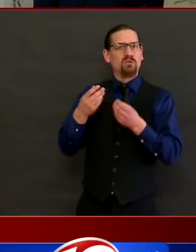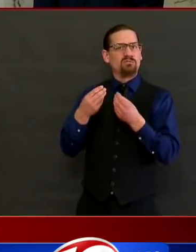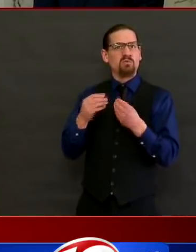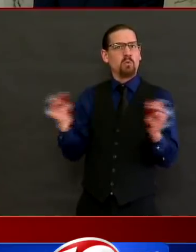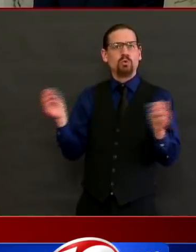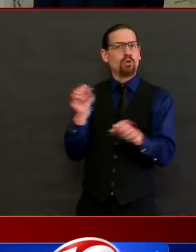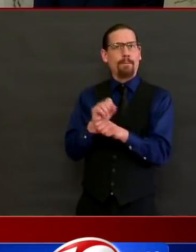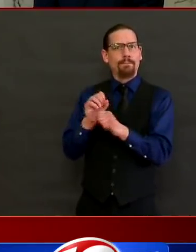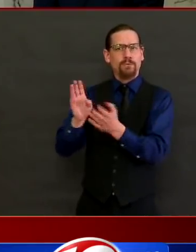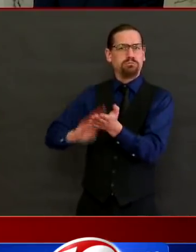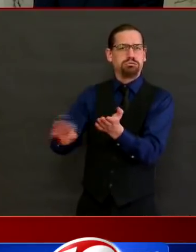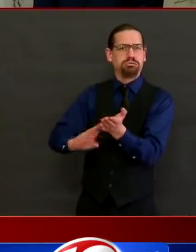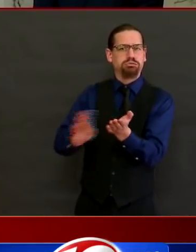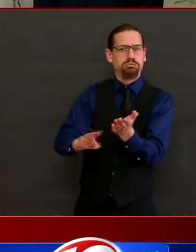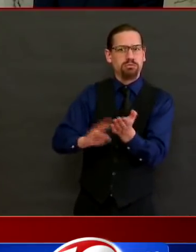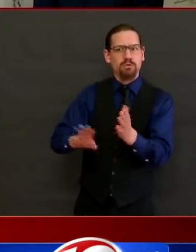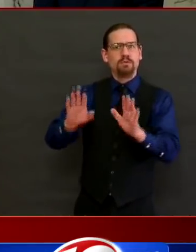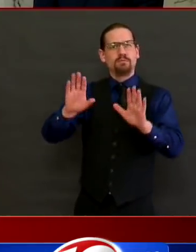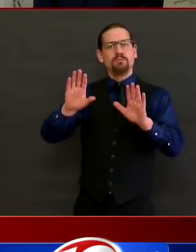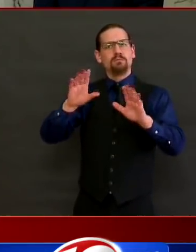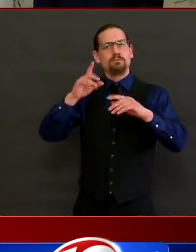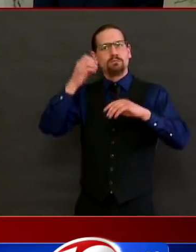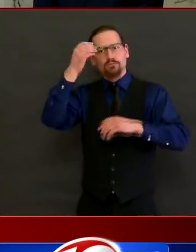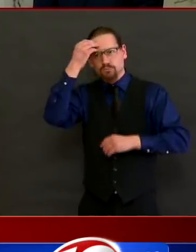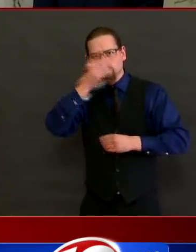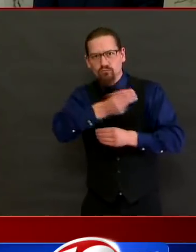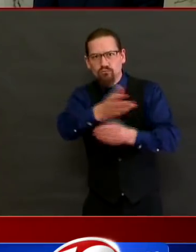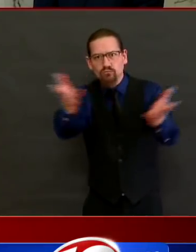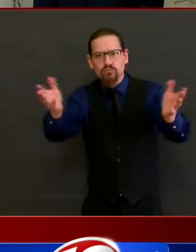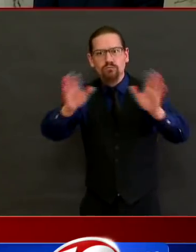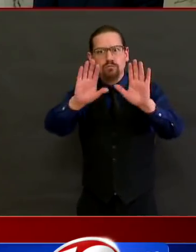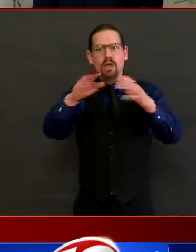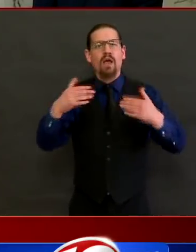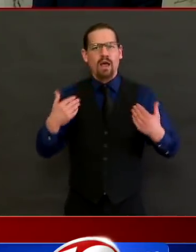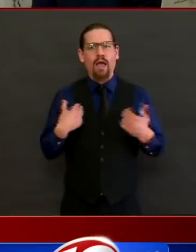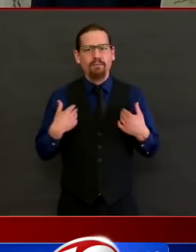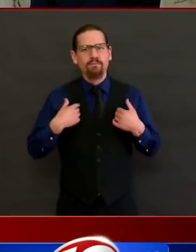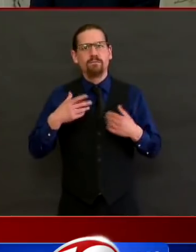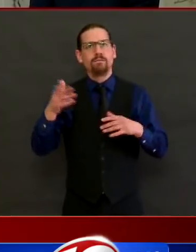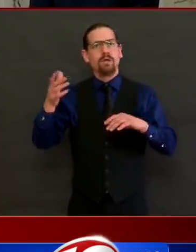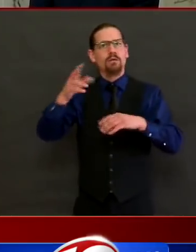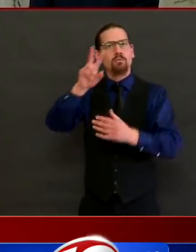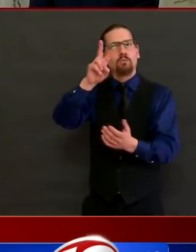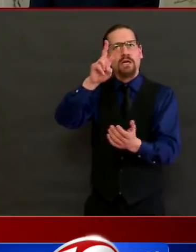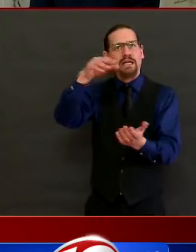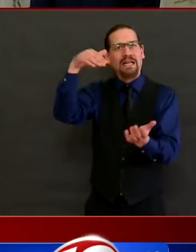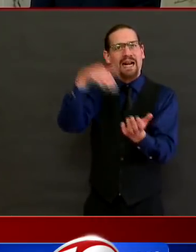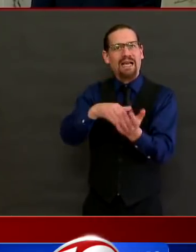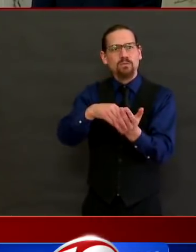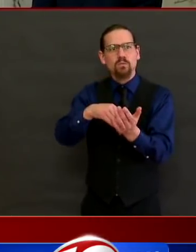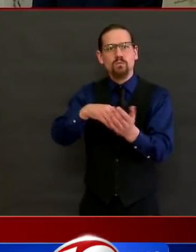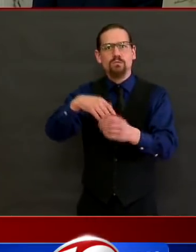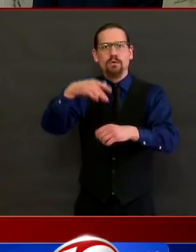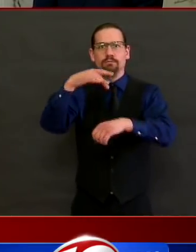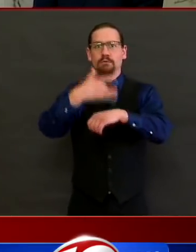MANY COMPANIES WHO, BELIEVE IT ARE NOT, -- OR NOT, ARE STRUGGLING TO FIND EMPLOYEES. A LOT OF THAT IS BECAUSE PEOPLE